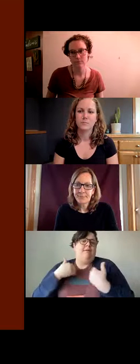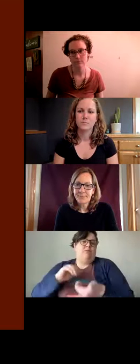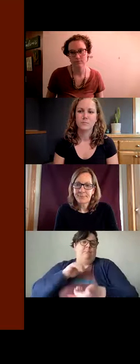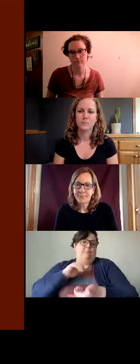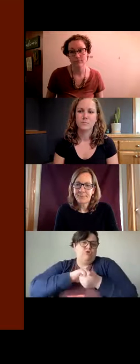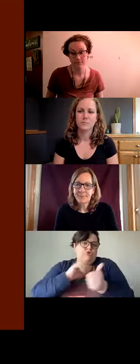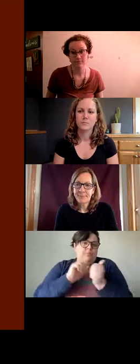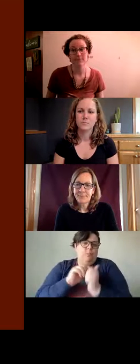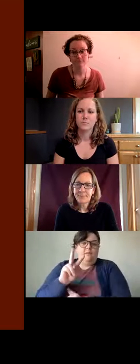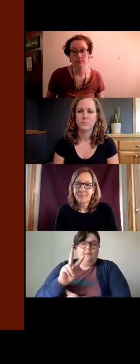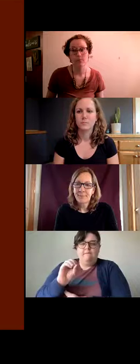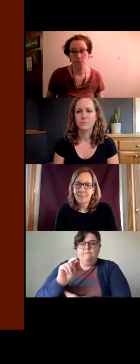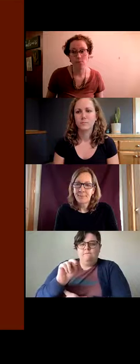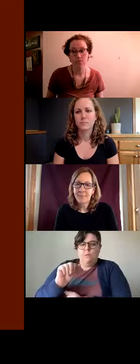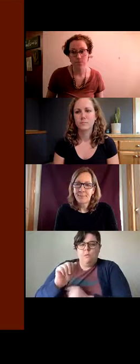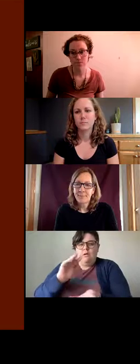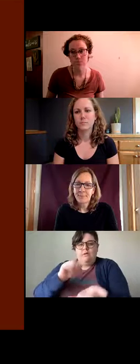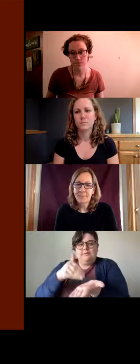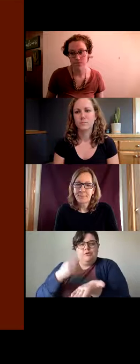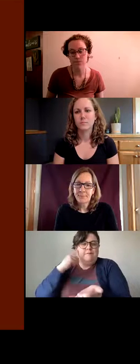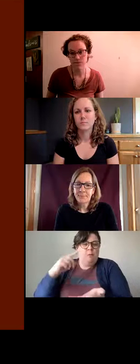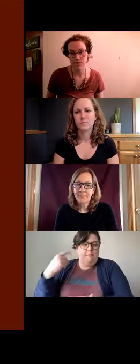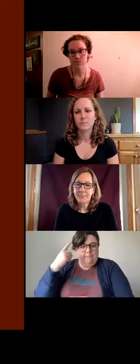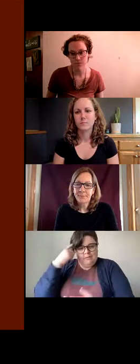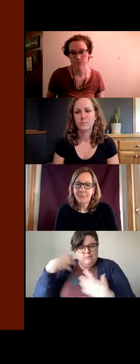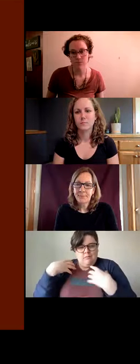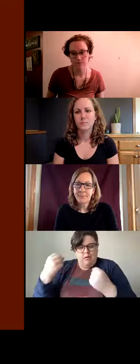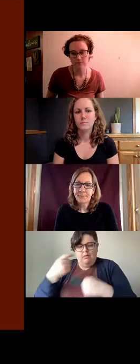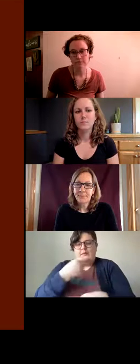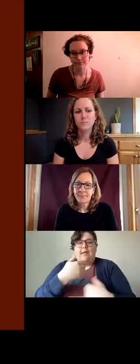And lastly, we're very fortunate to have a partnership with VONA. That's a center